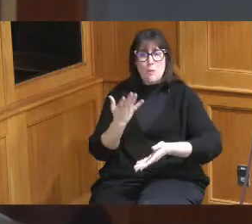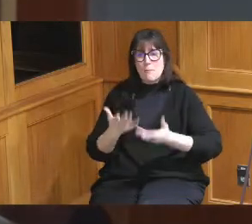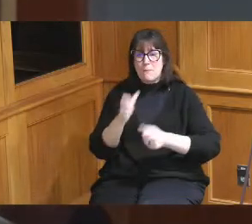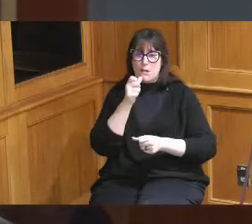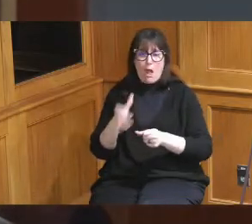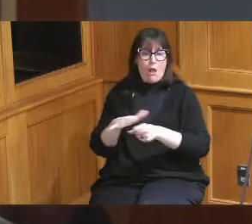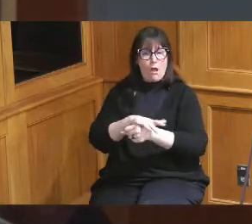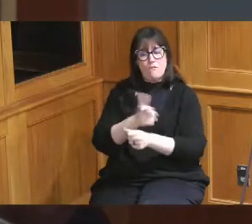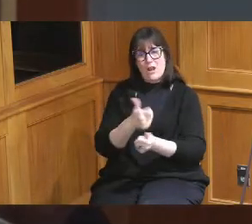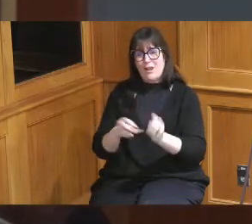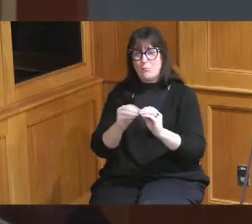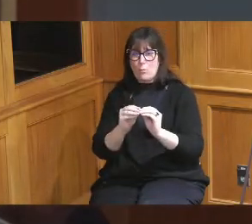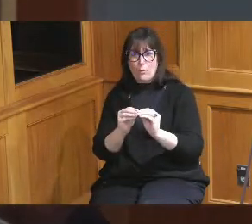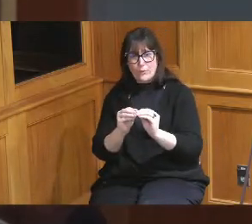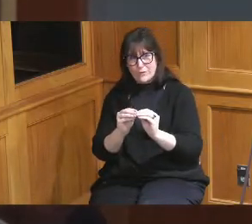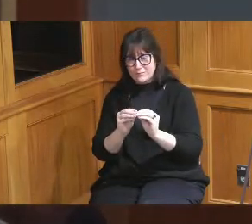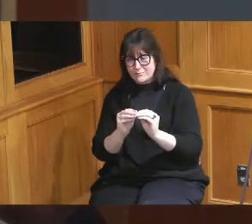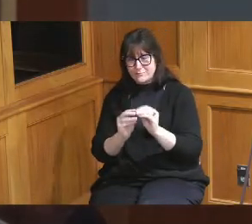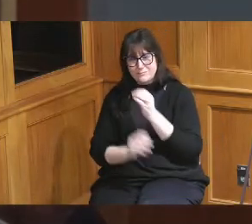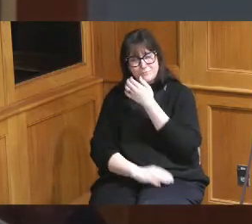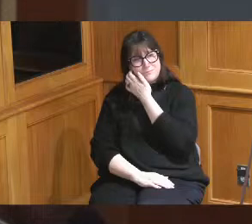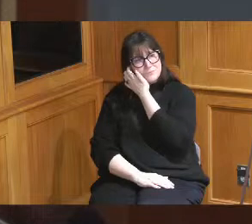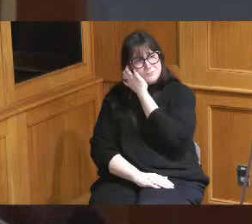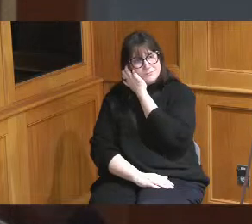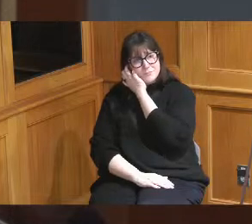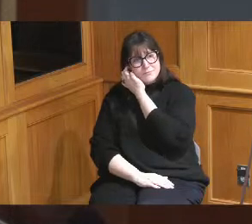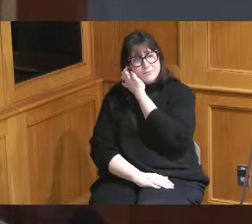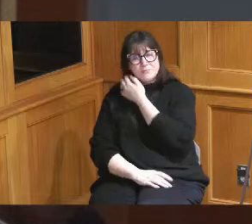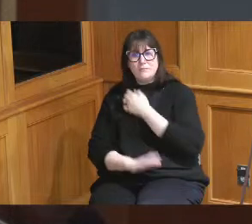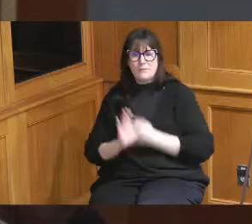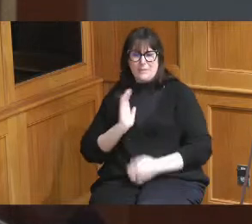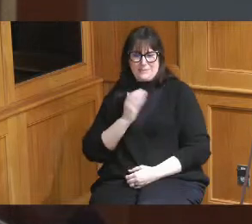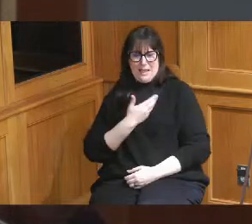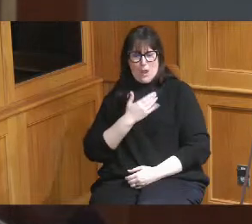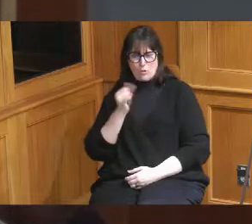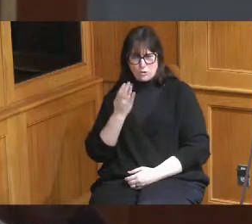homeowners insurance anymore and so but I think it's our job to continue to remind people here's